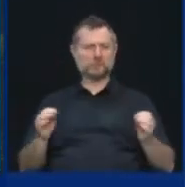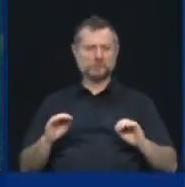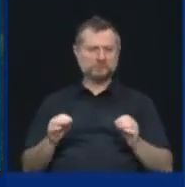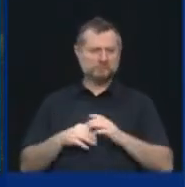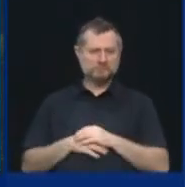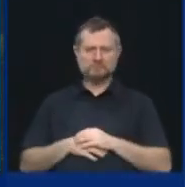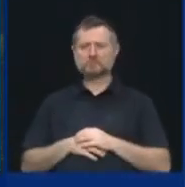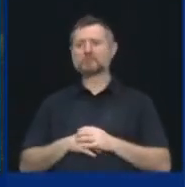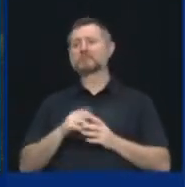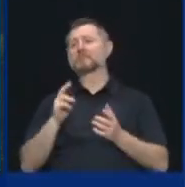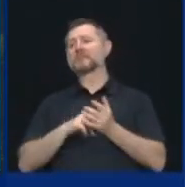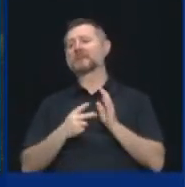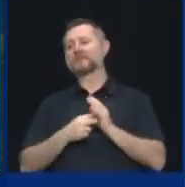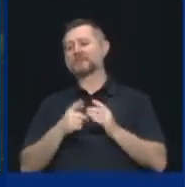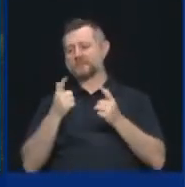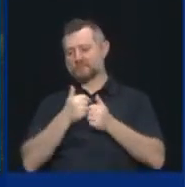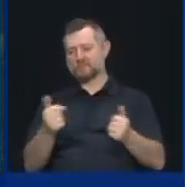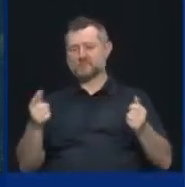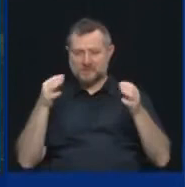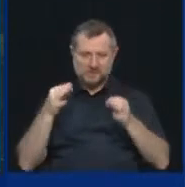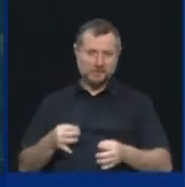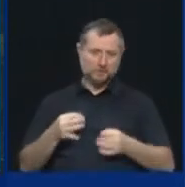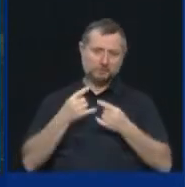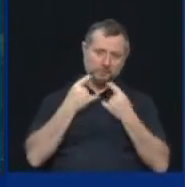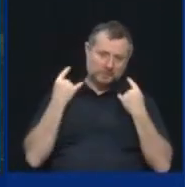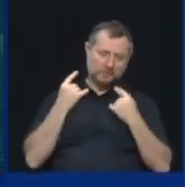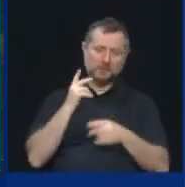THERE IS NO MANDATE FOR MASKS OUTSIDE.